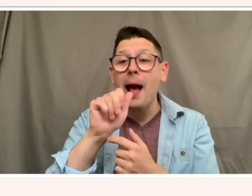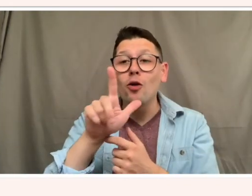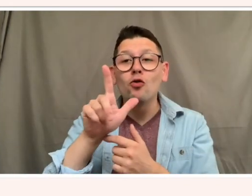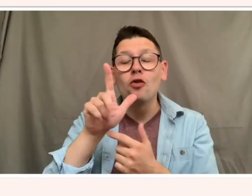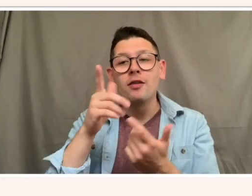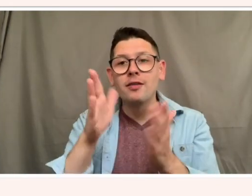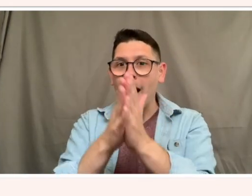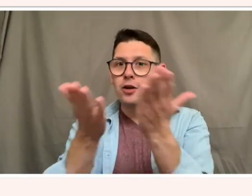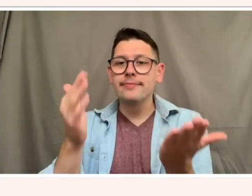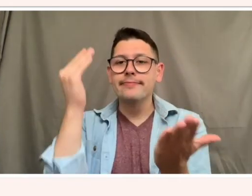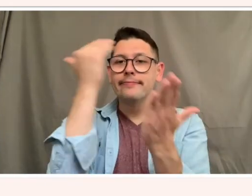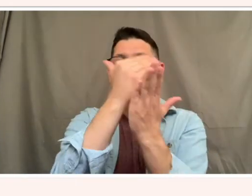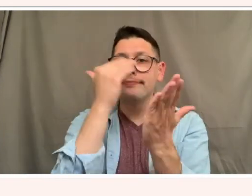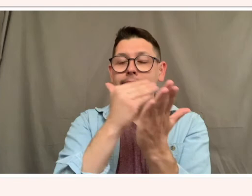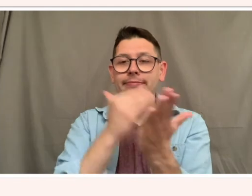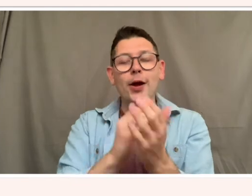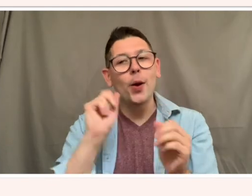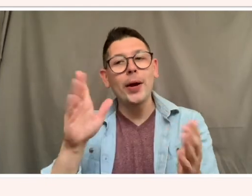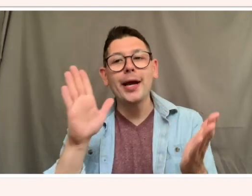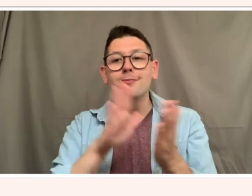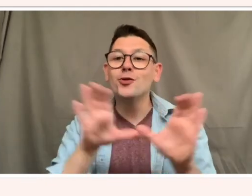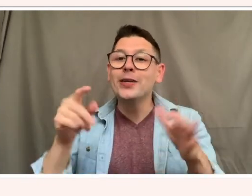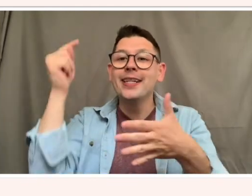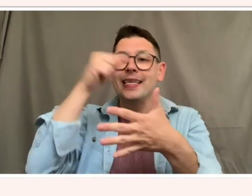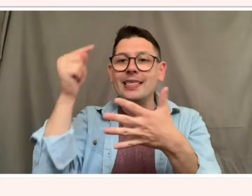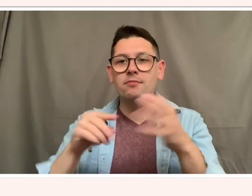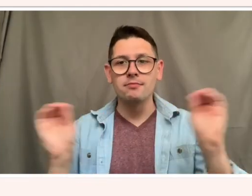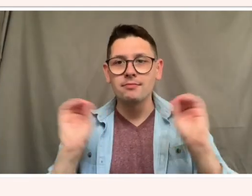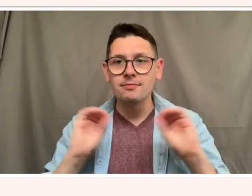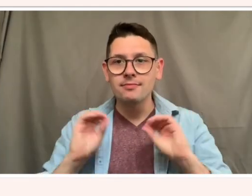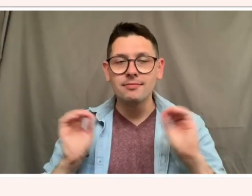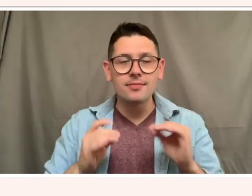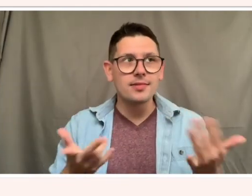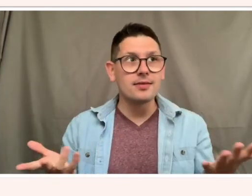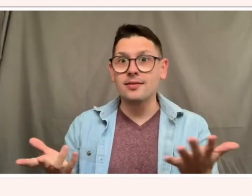It doesn't come with a manual or a guidebook or a list of things to do